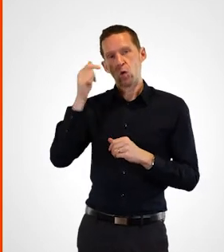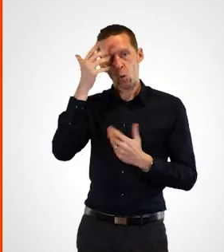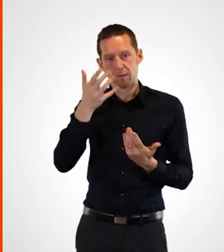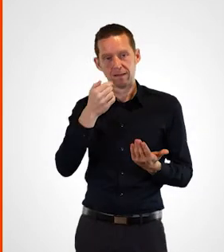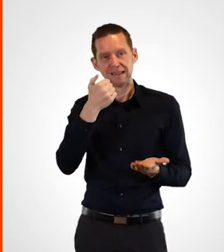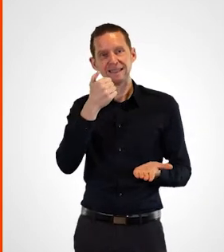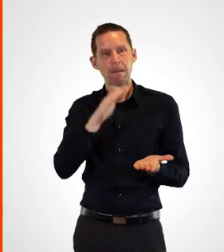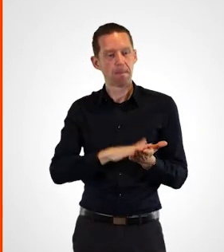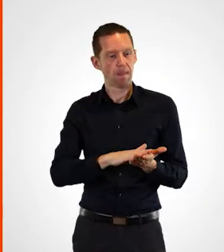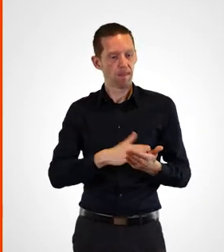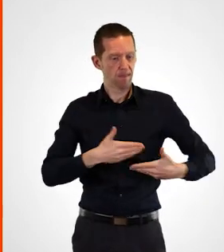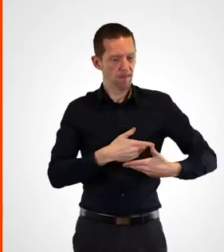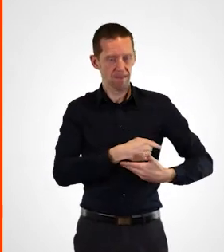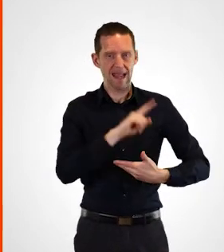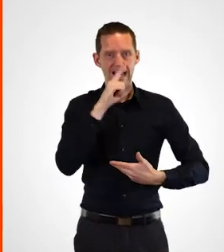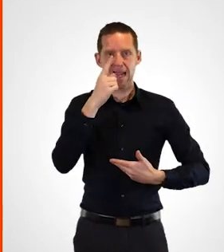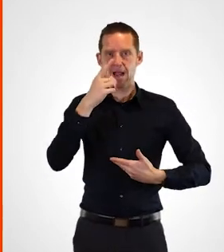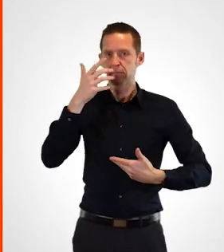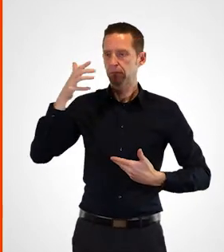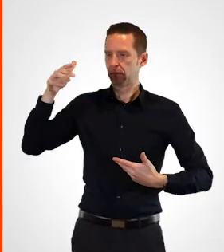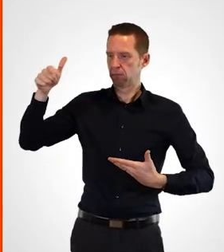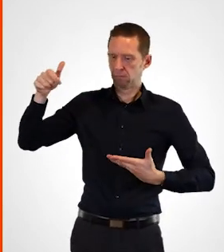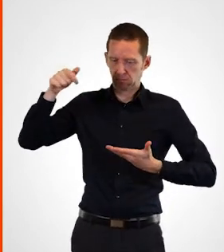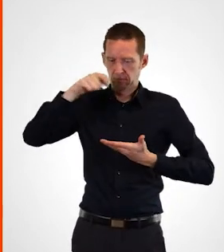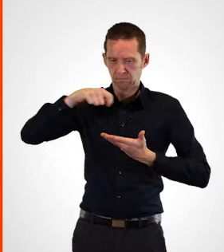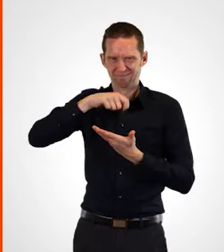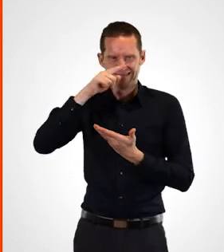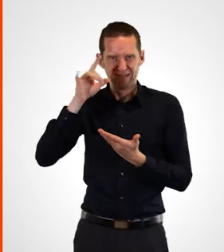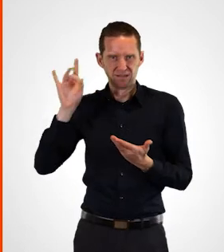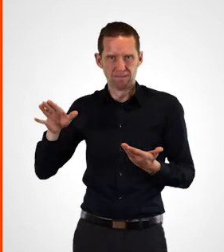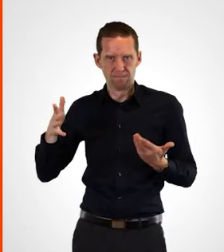can't hold a writing implement. So there's just a physical constraint to be talking about